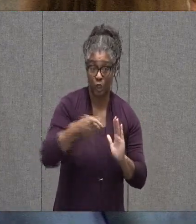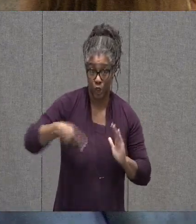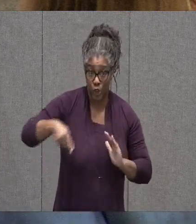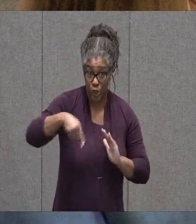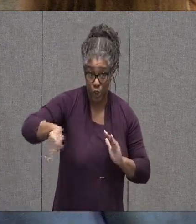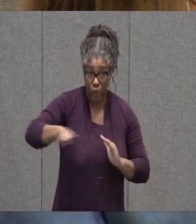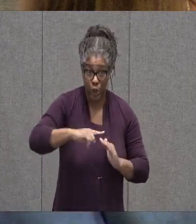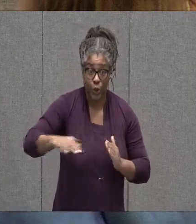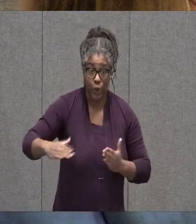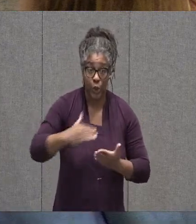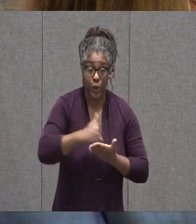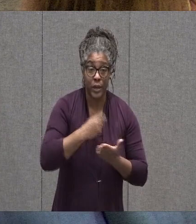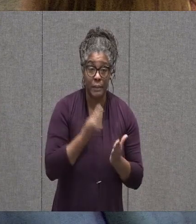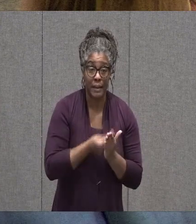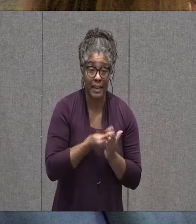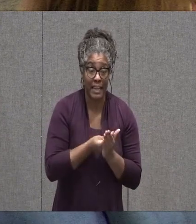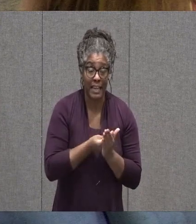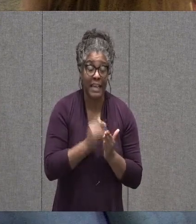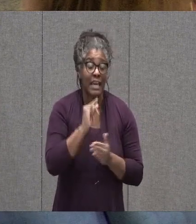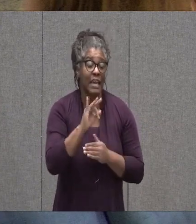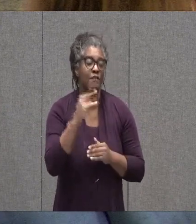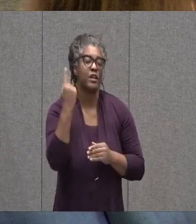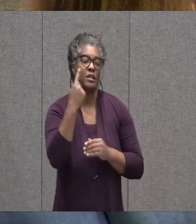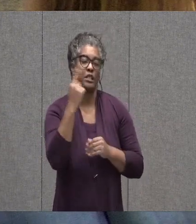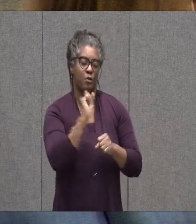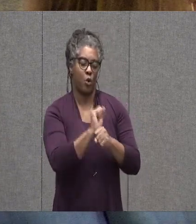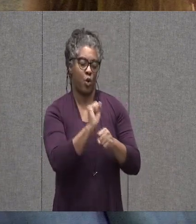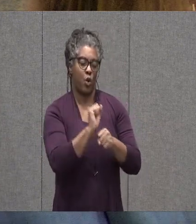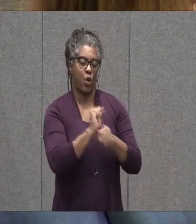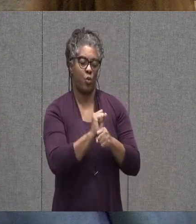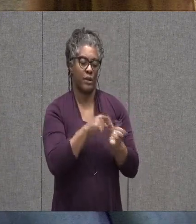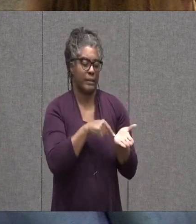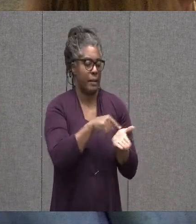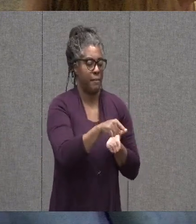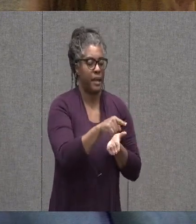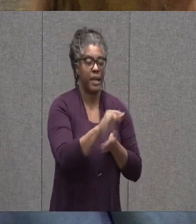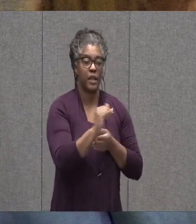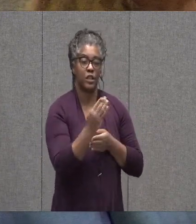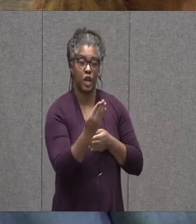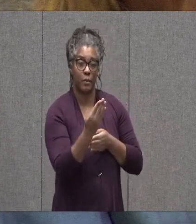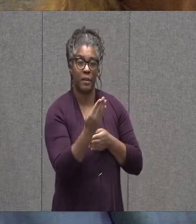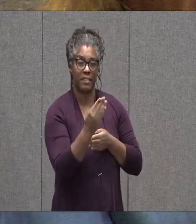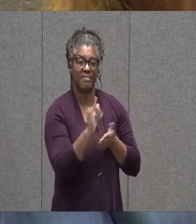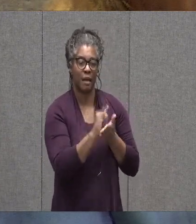When someone works at a paid job, he or she earns money.